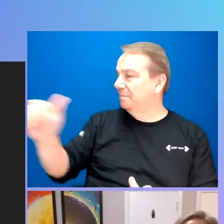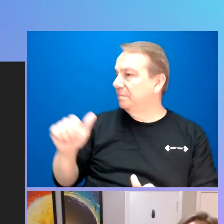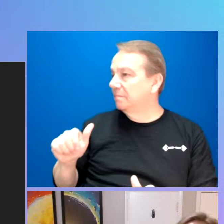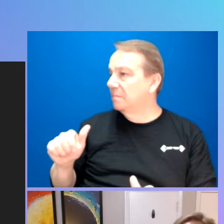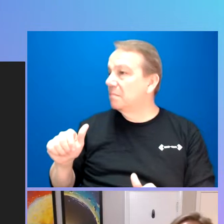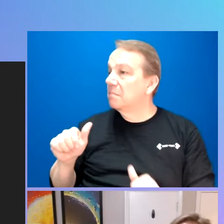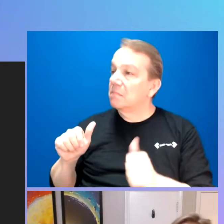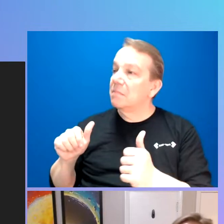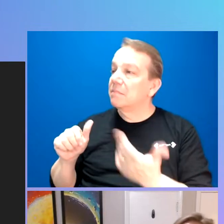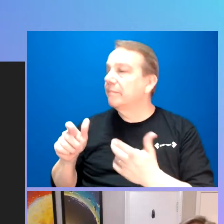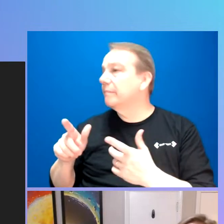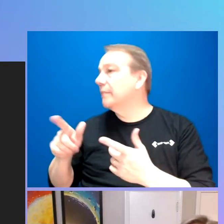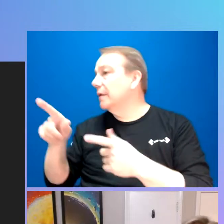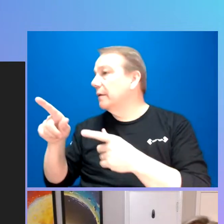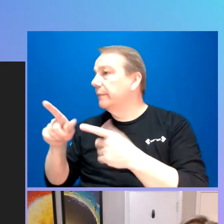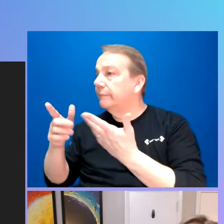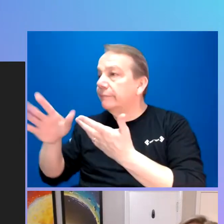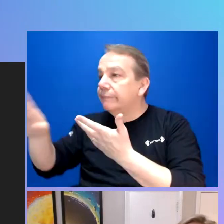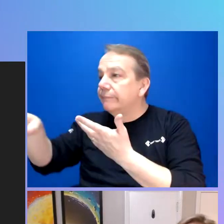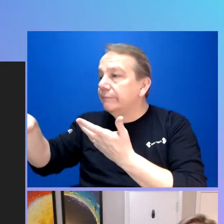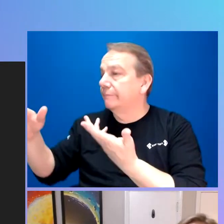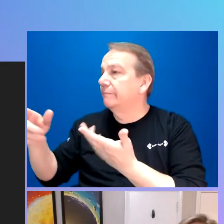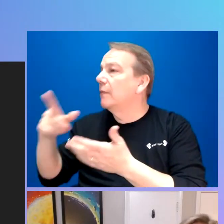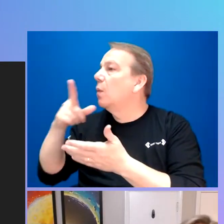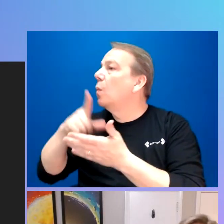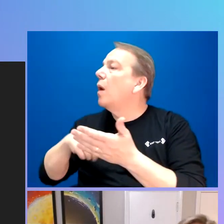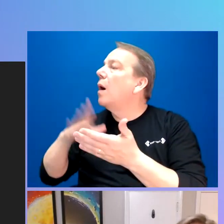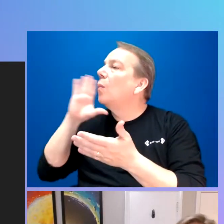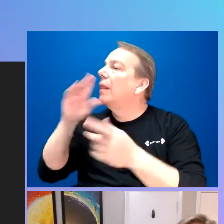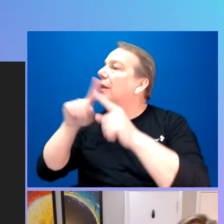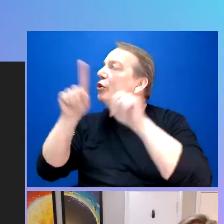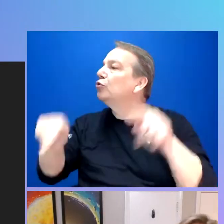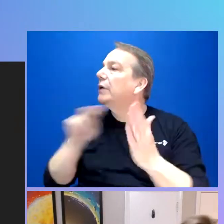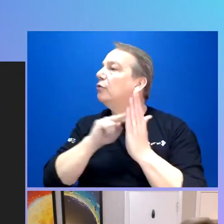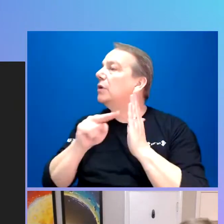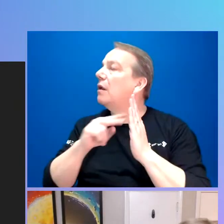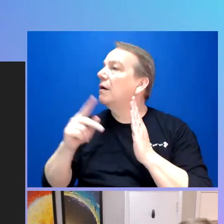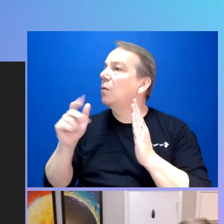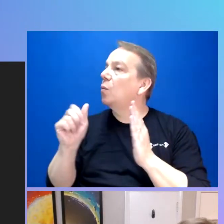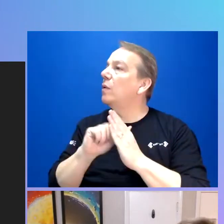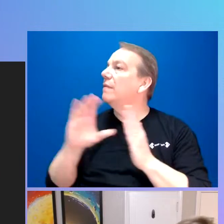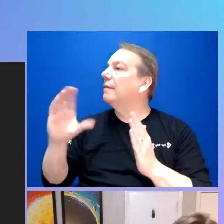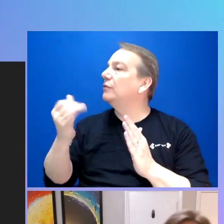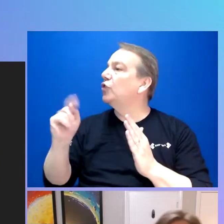developer or tester, hey, what will screen? Readers announce